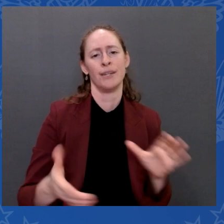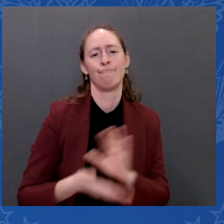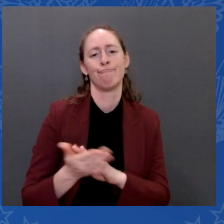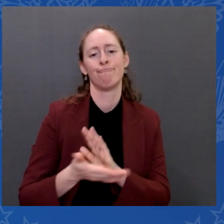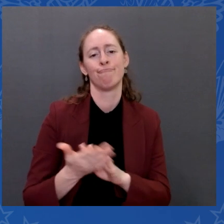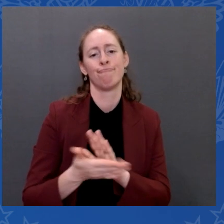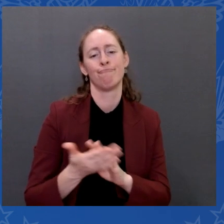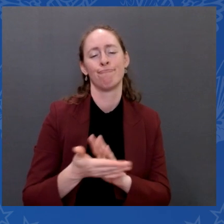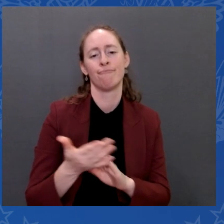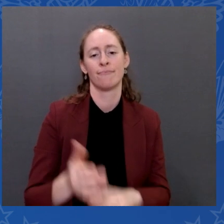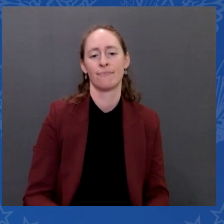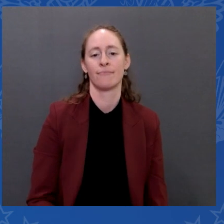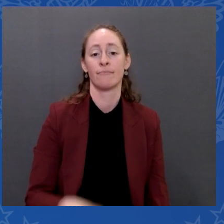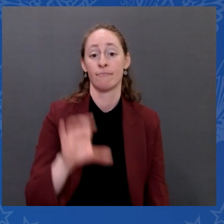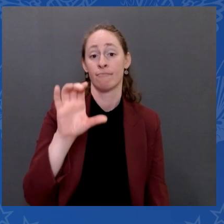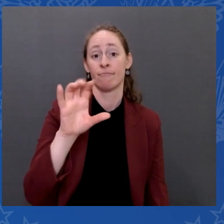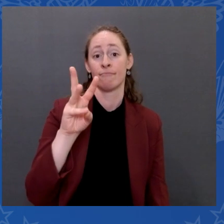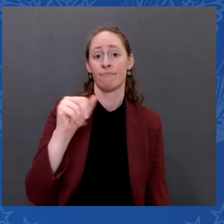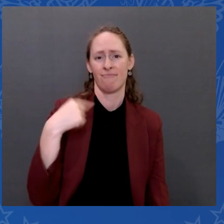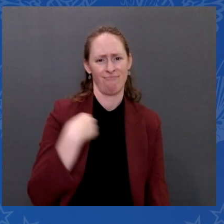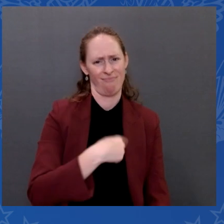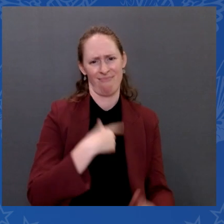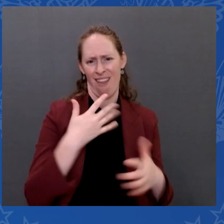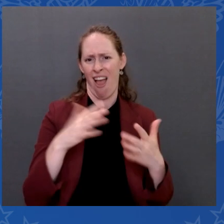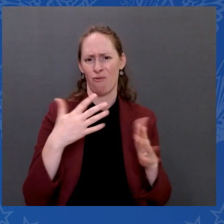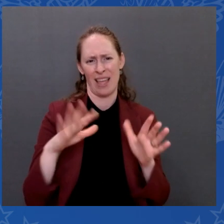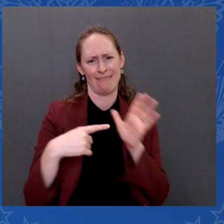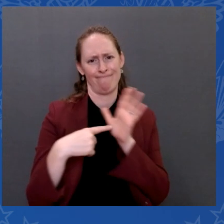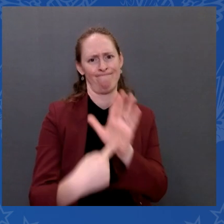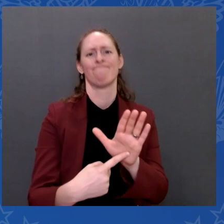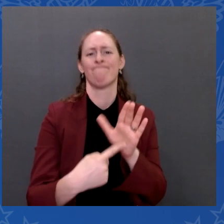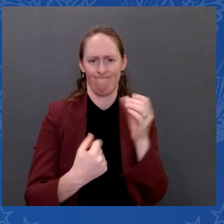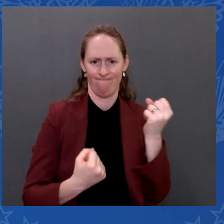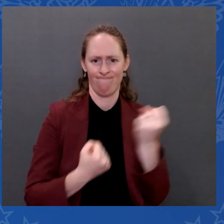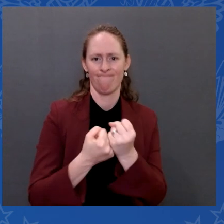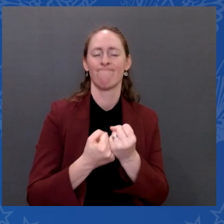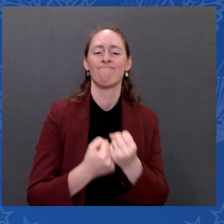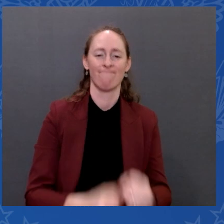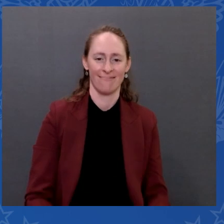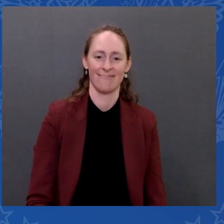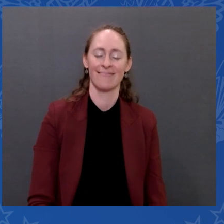right down the street from the President's hometown, who manufactures semiconductors --